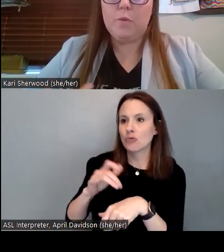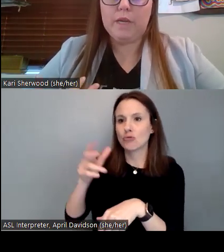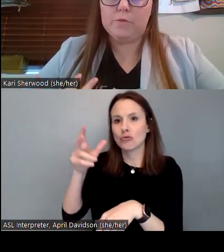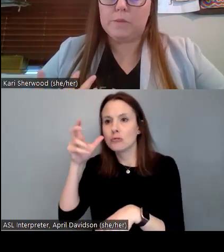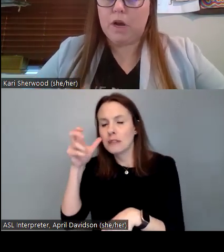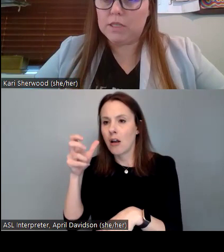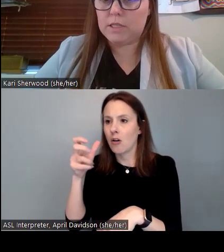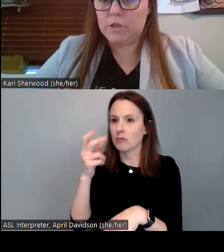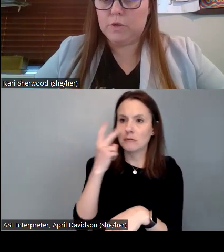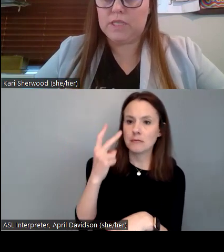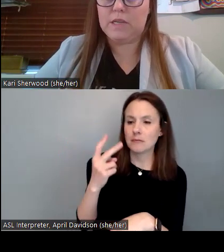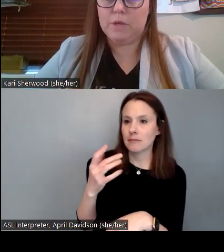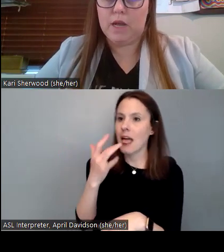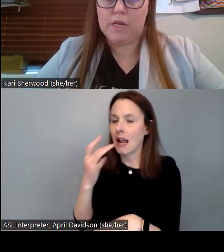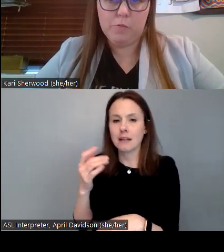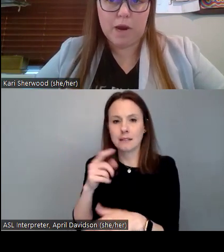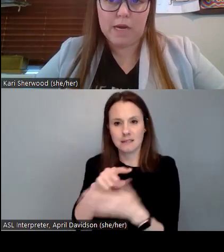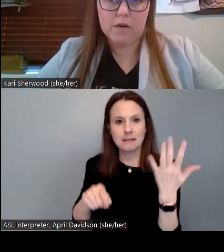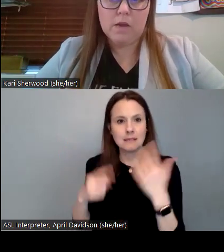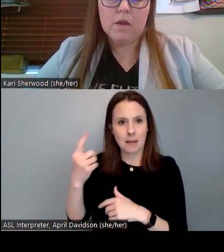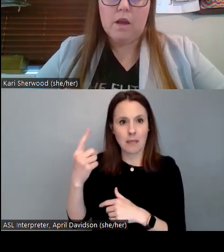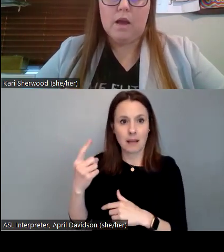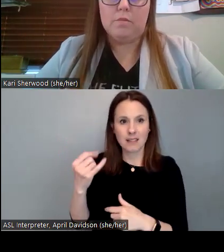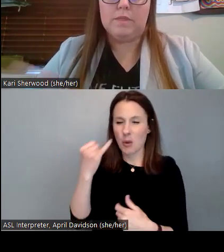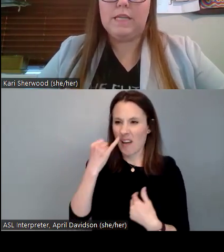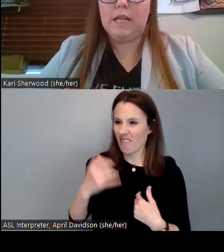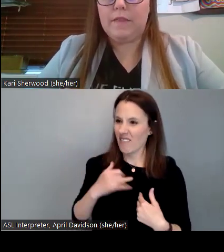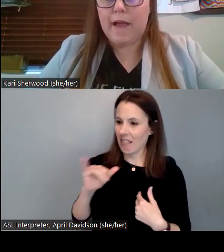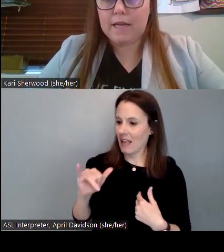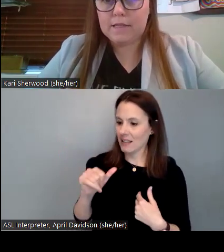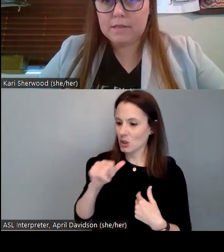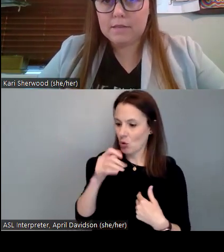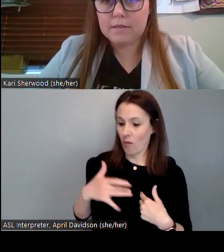weakened response to a stimuli, you might seek that